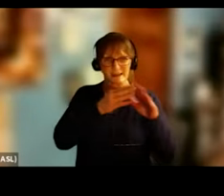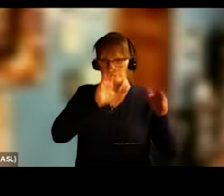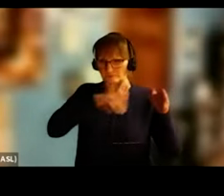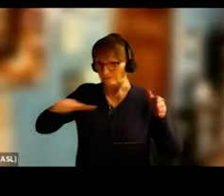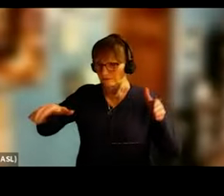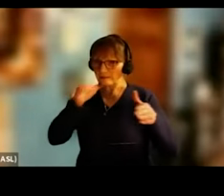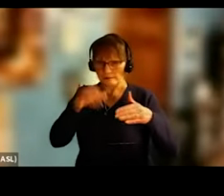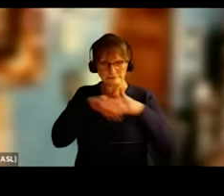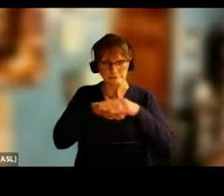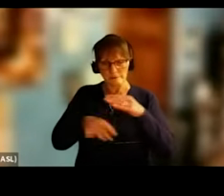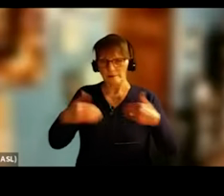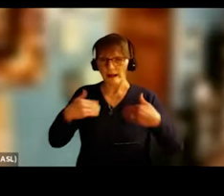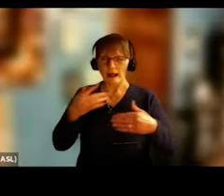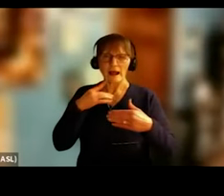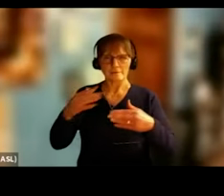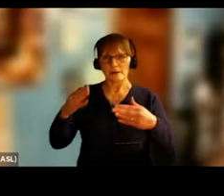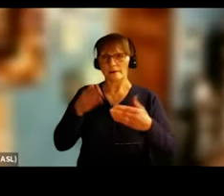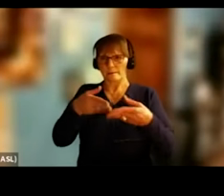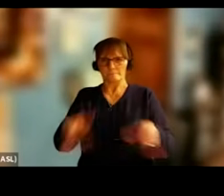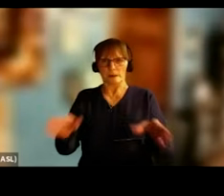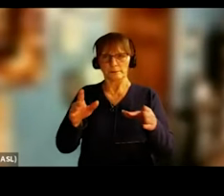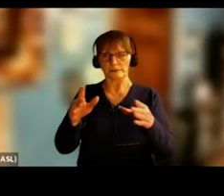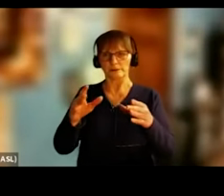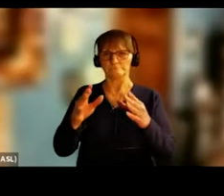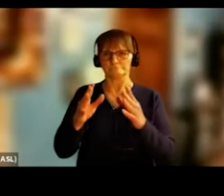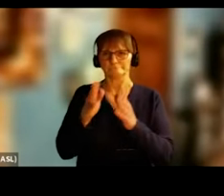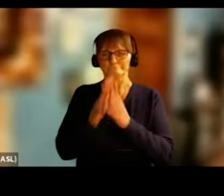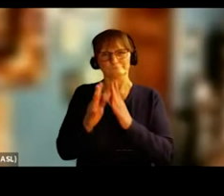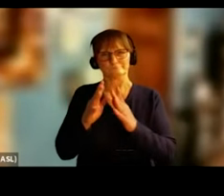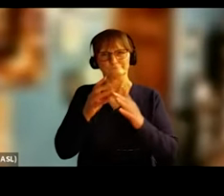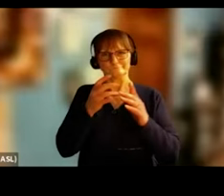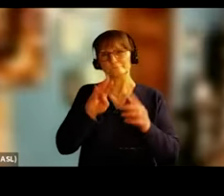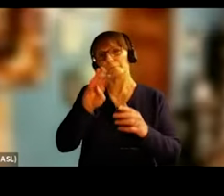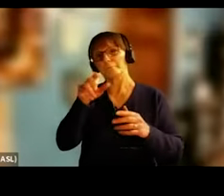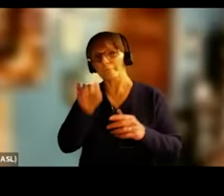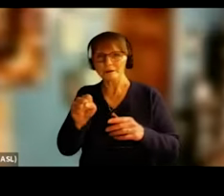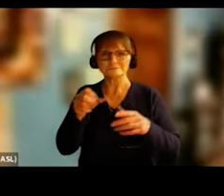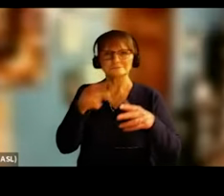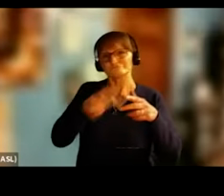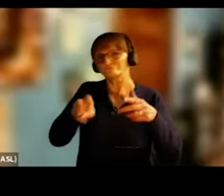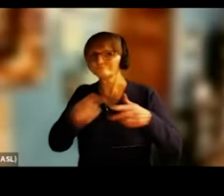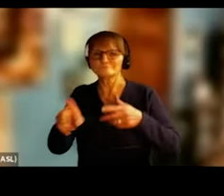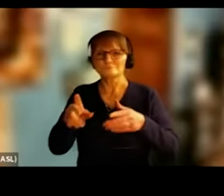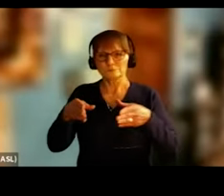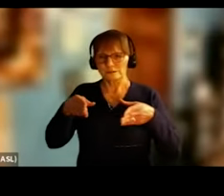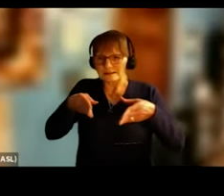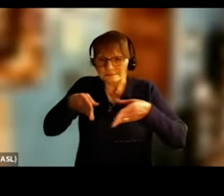in terms of having public transit stops close by or that are navigable, the sidewalks are clear for people to be able to get there